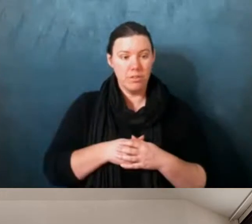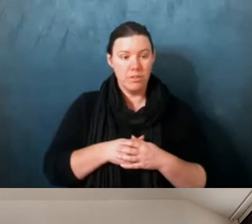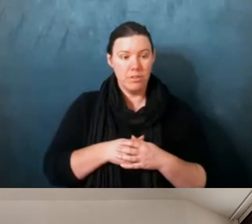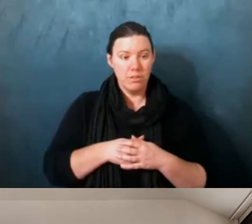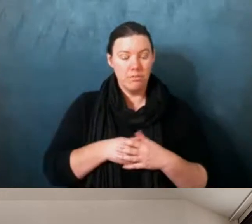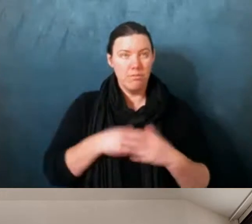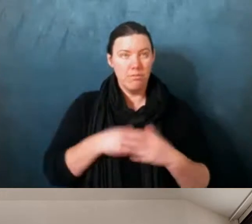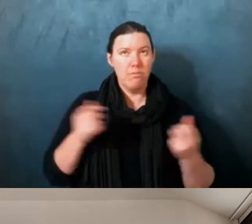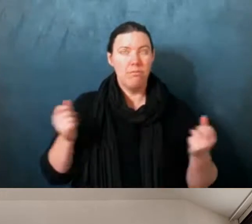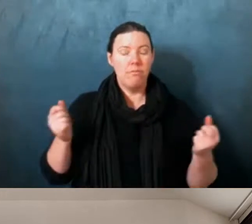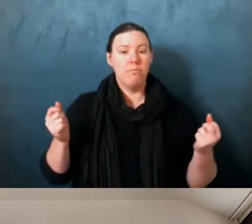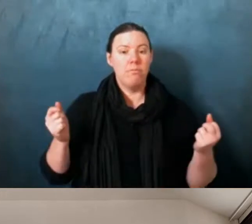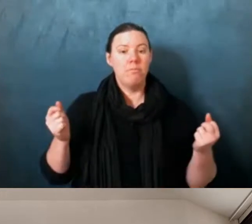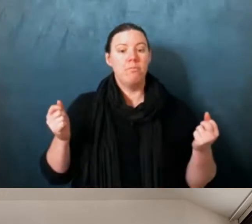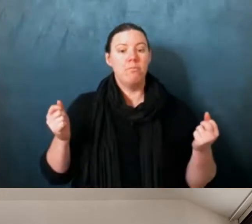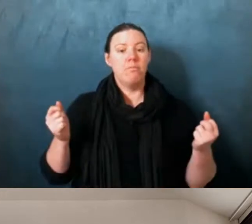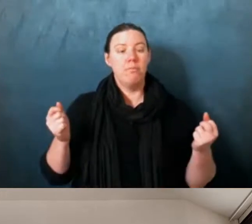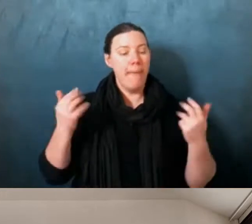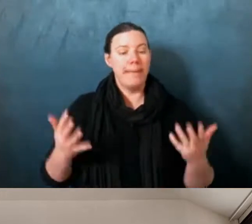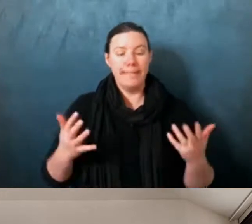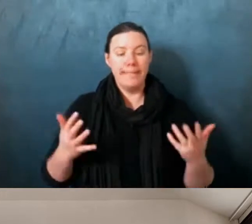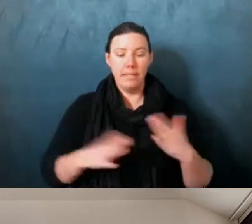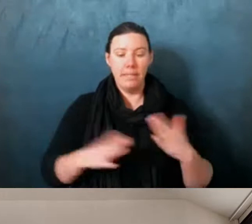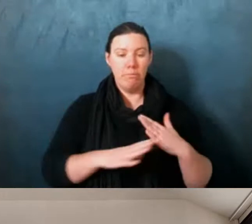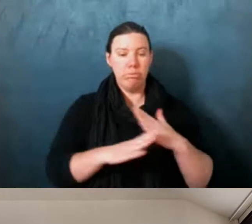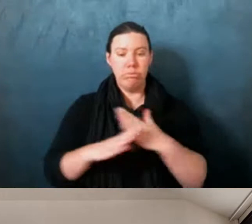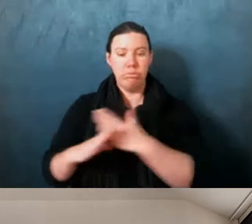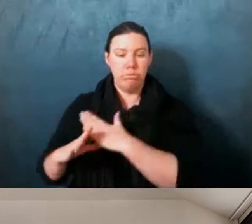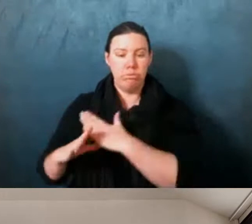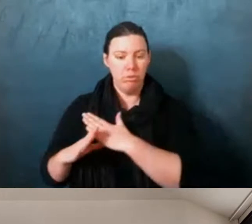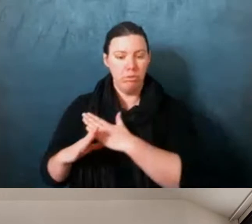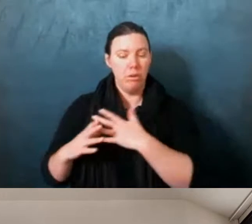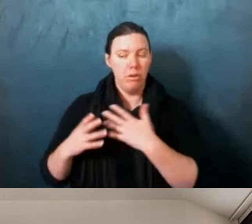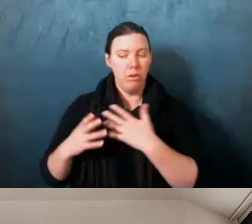a number of different medical arenas